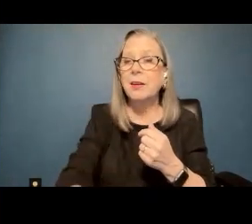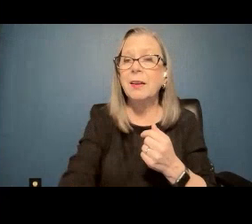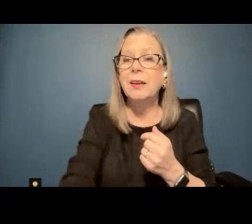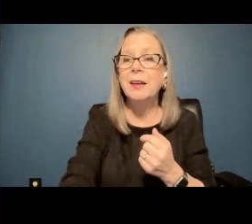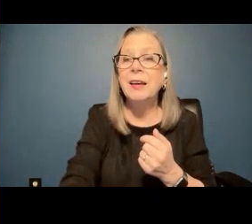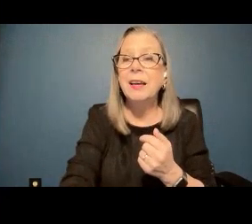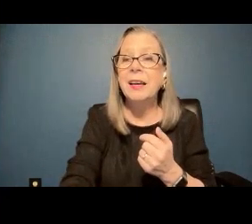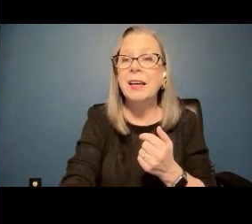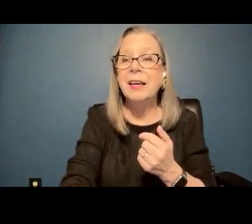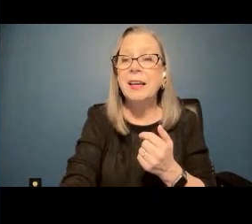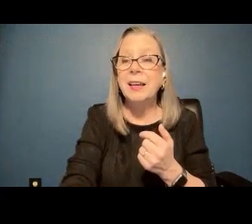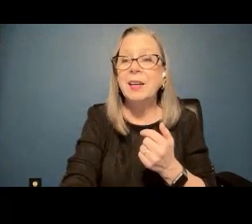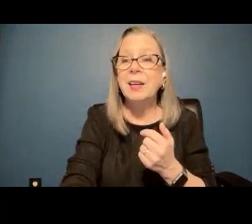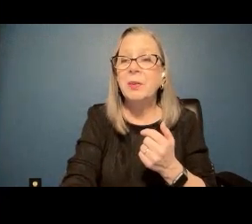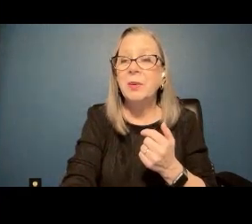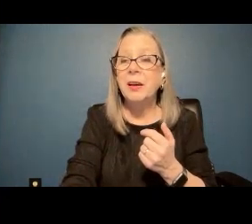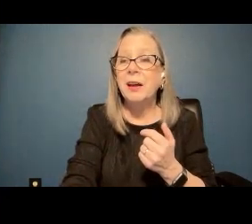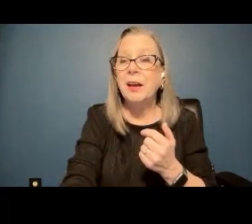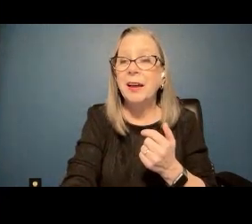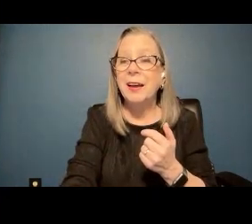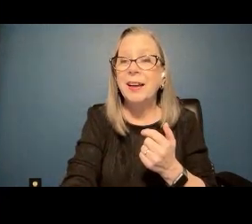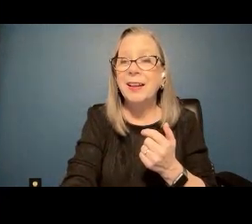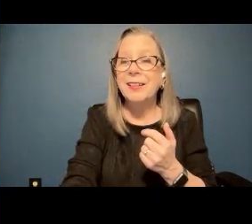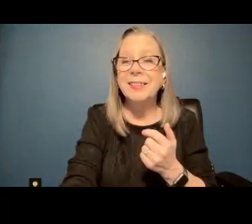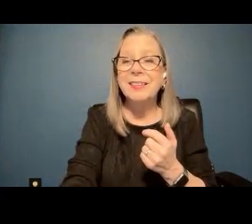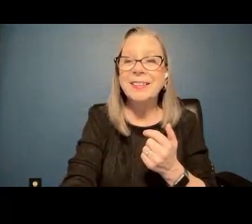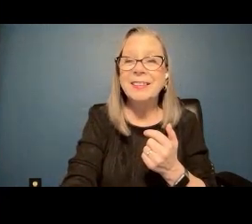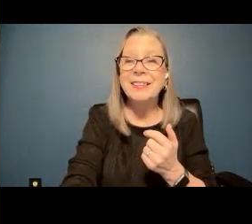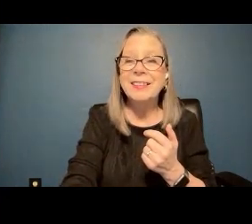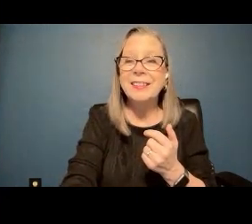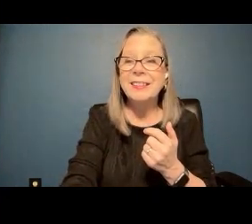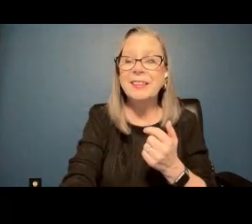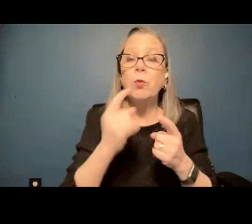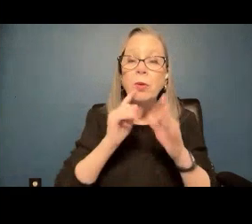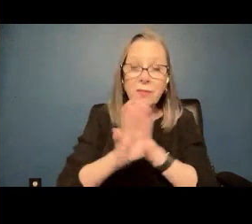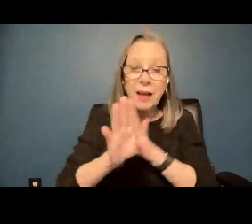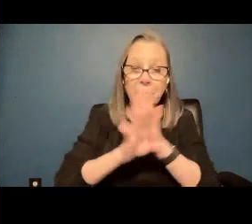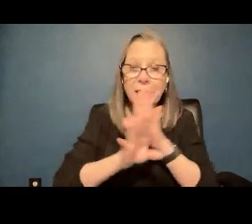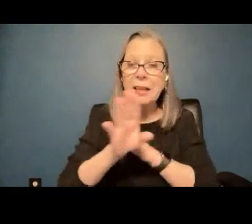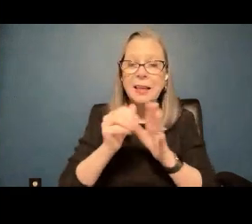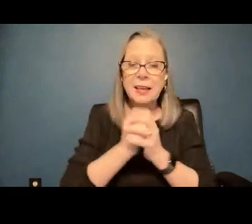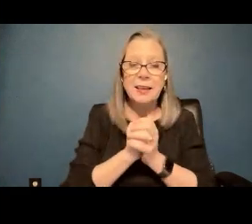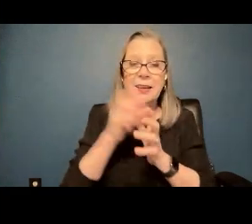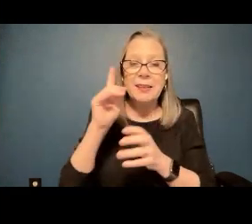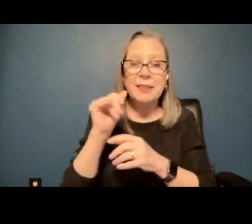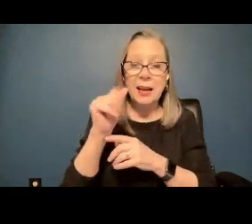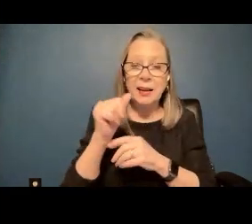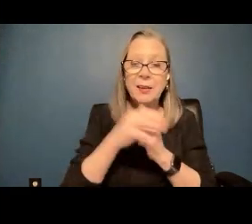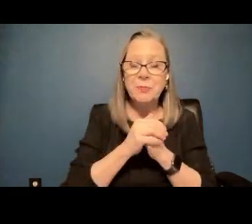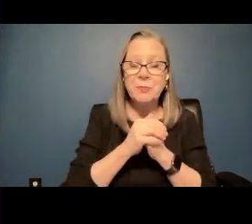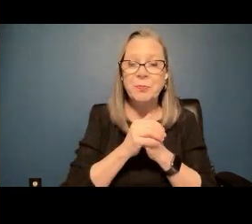You'll have learned developing data practices by identifying and engaging